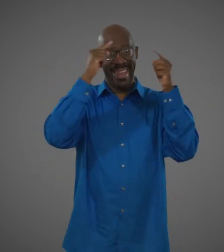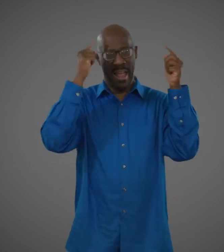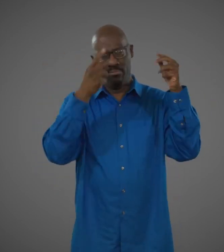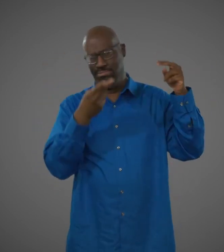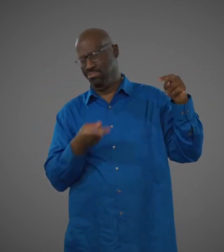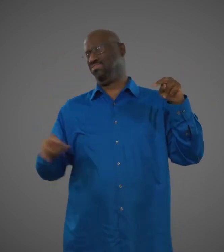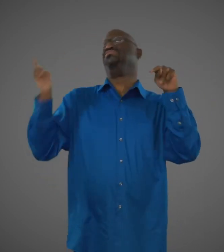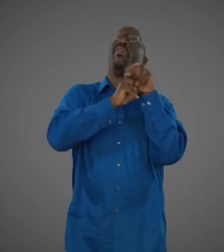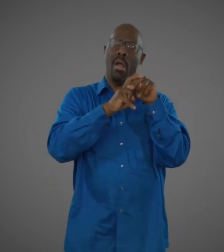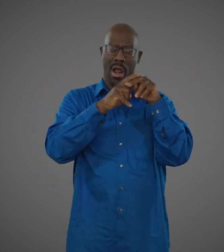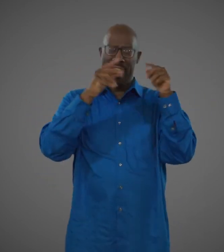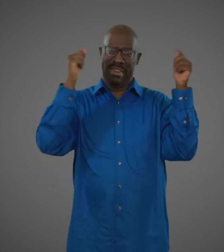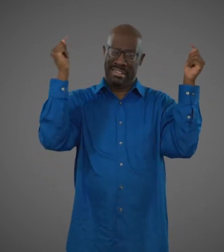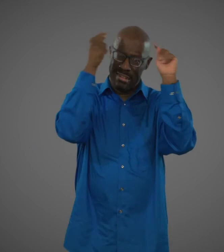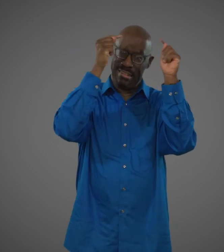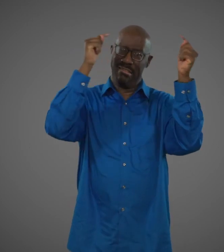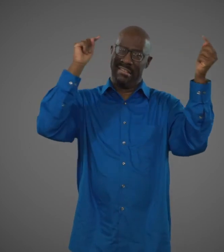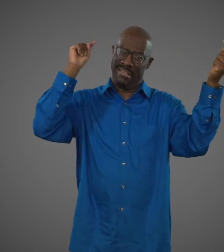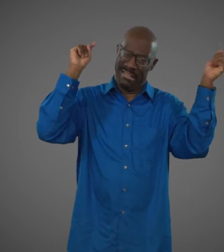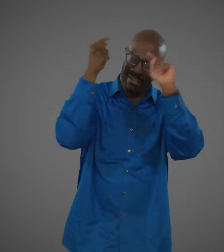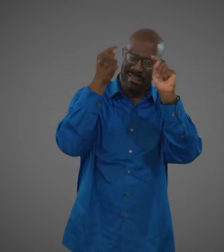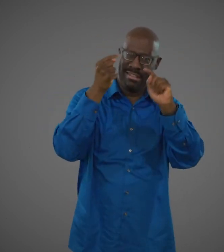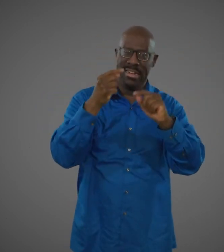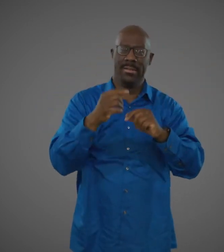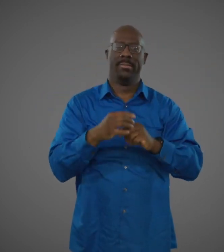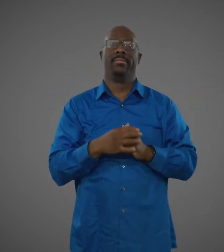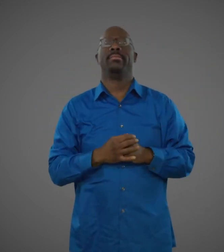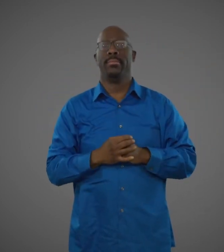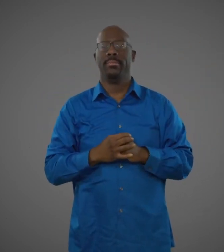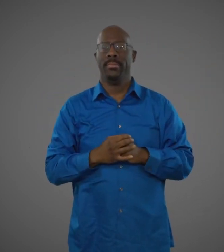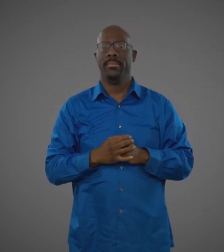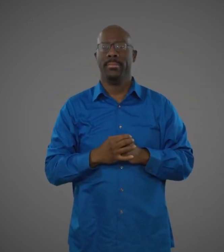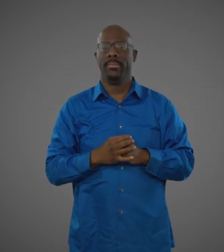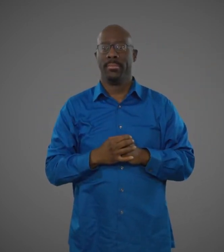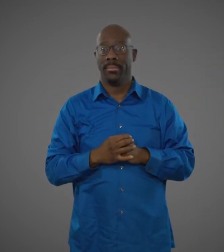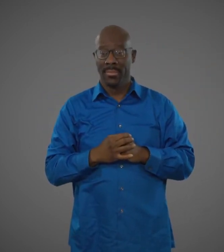for headaches no longer work and even worse throbbing headaches return.